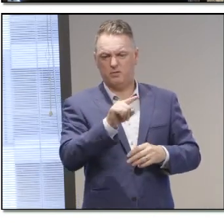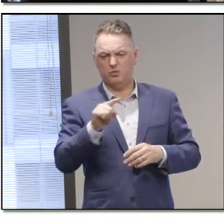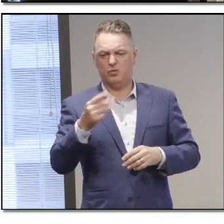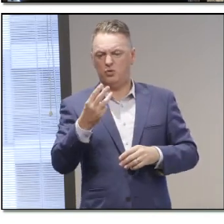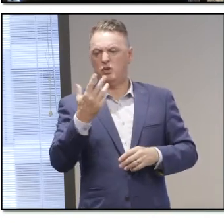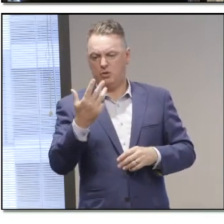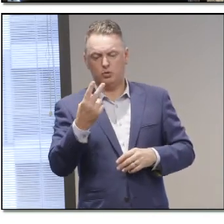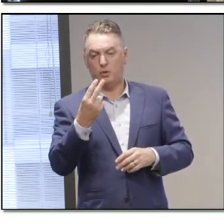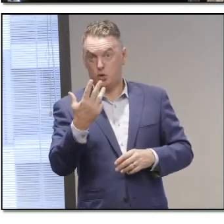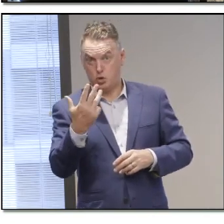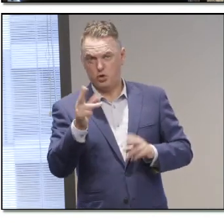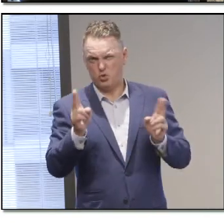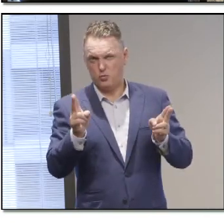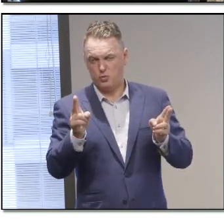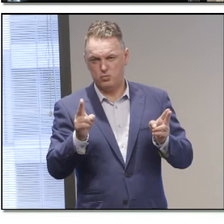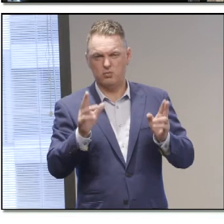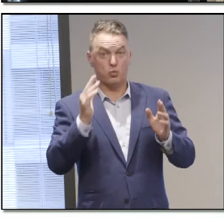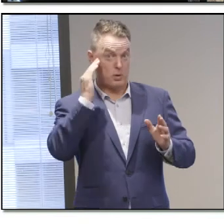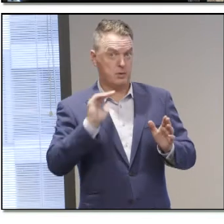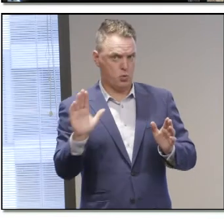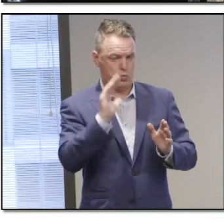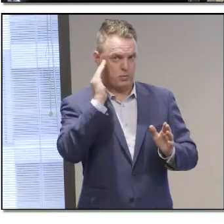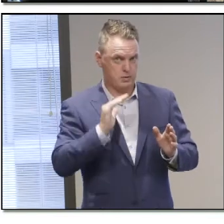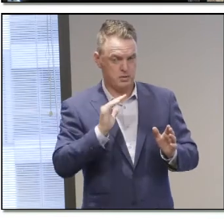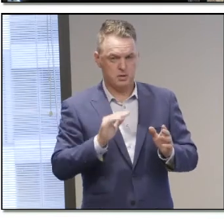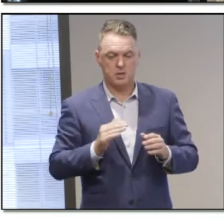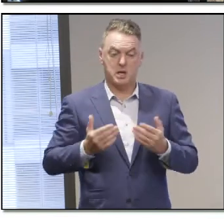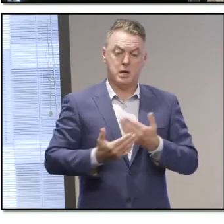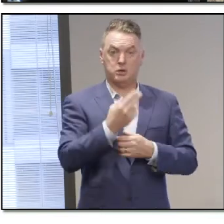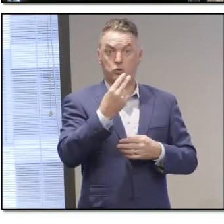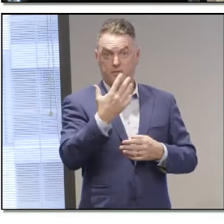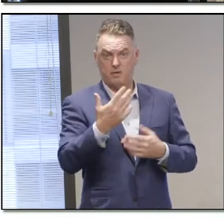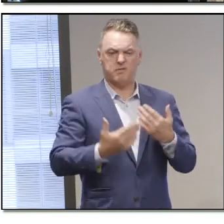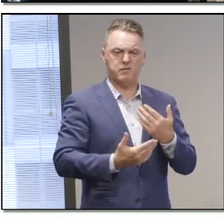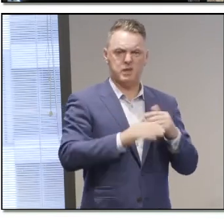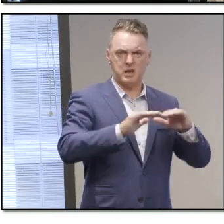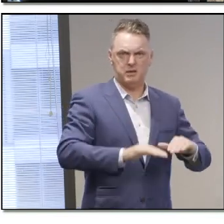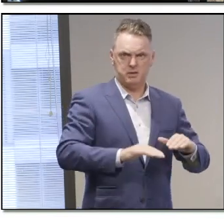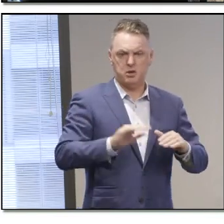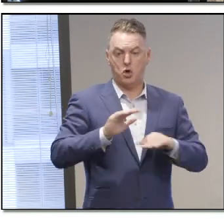these are all women under 25, is supposed to be underweight, and over 30 is overweight or obese.